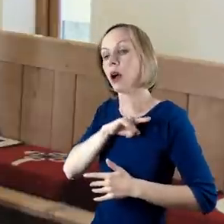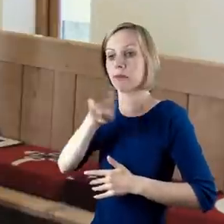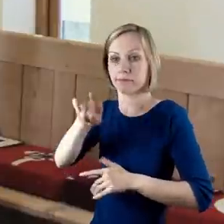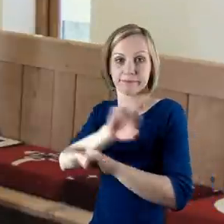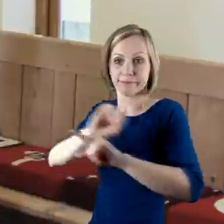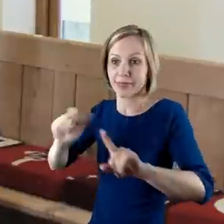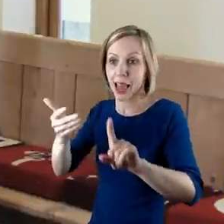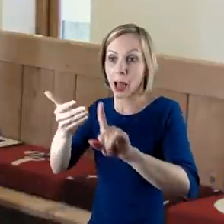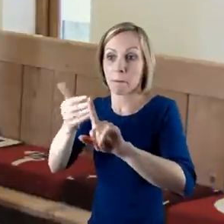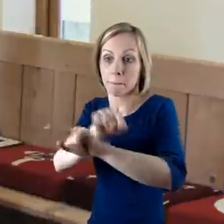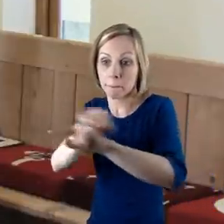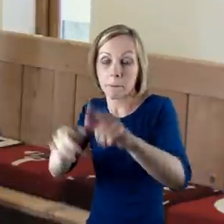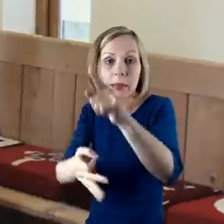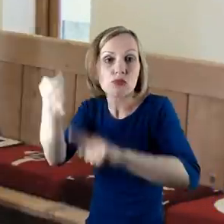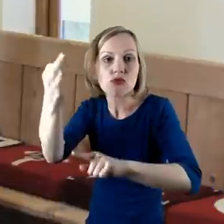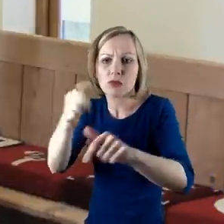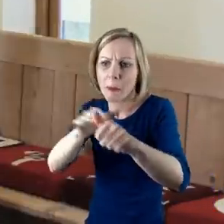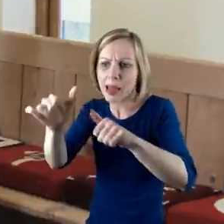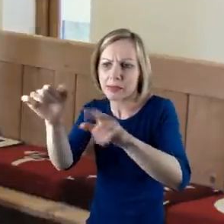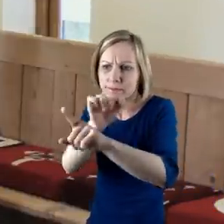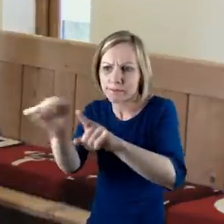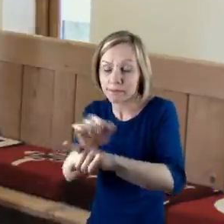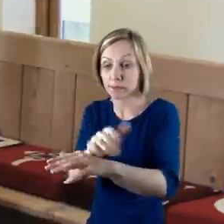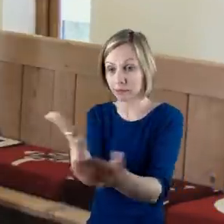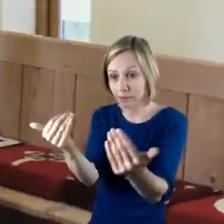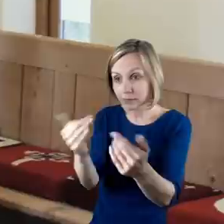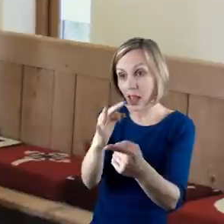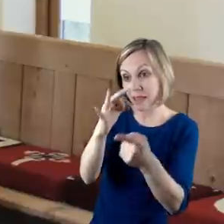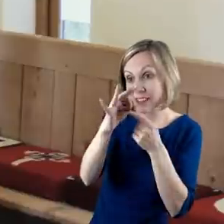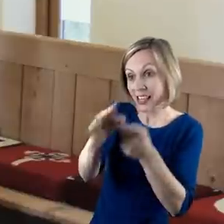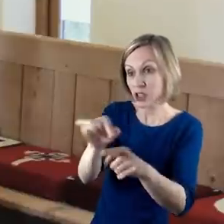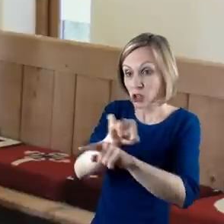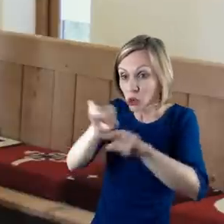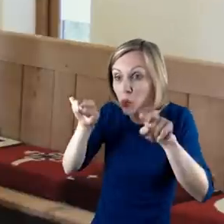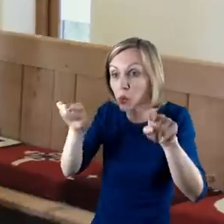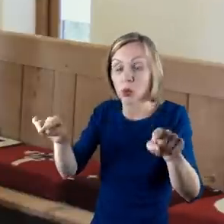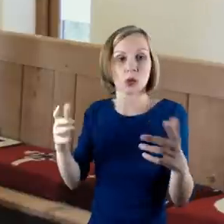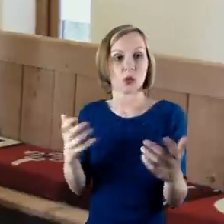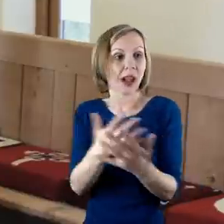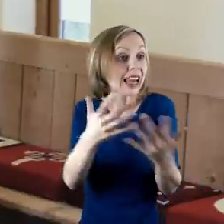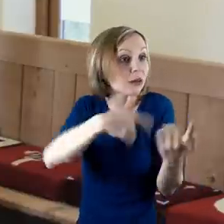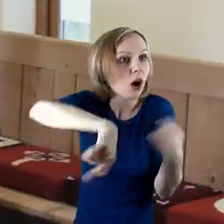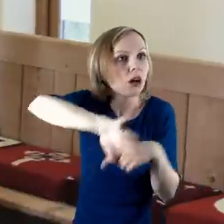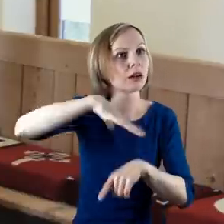They're an invitation to those religious leaders and anyone else who needs to hear them,